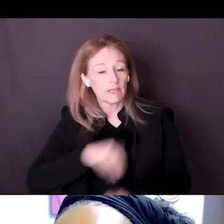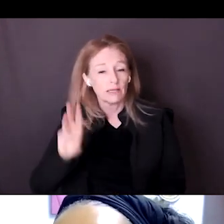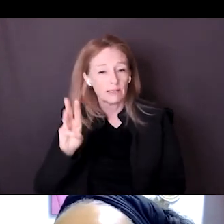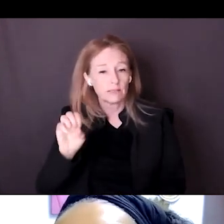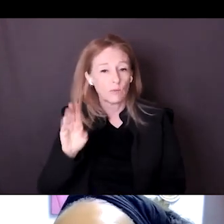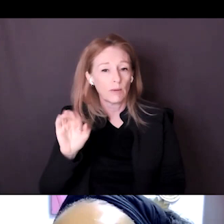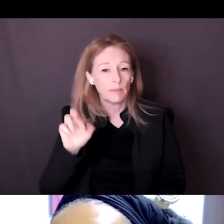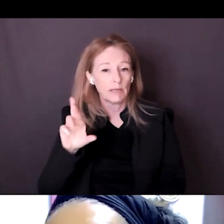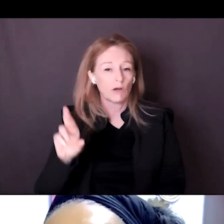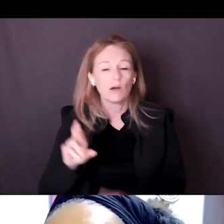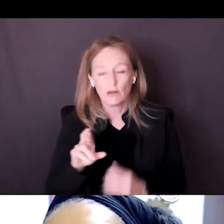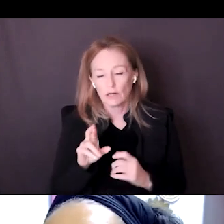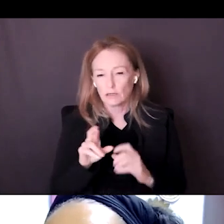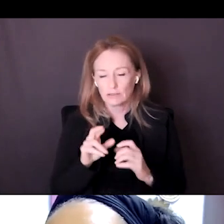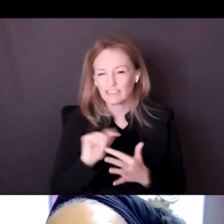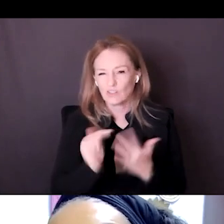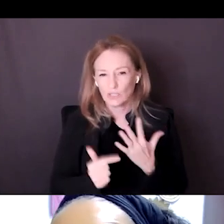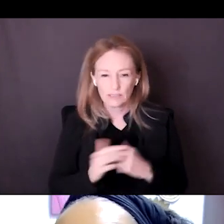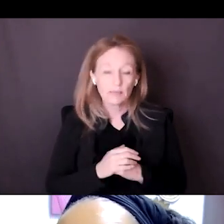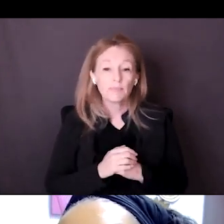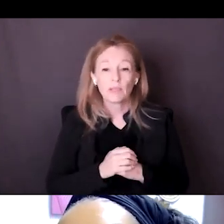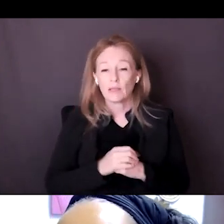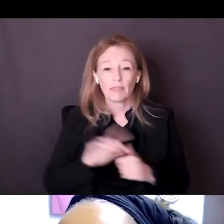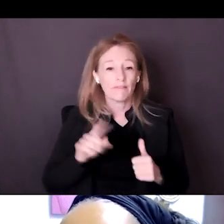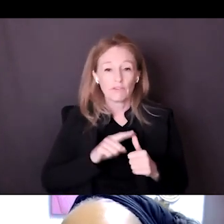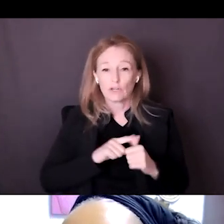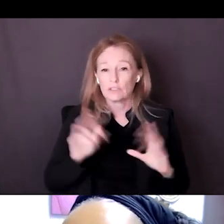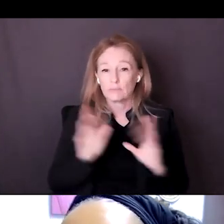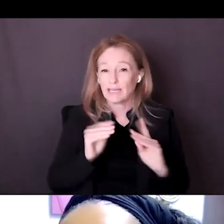OUR FIRST EPISODE IS ALREADY THERE AND YOU CAN WATCH IT IF YOU